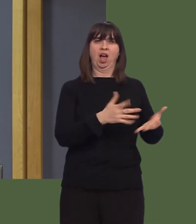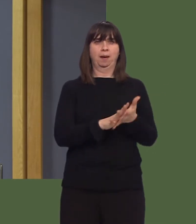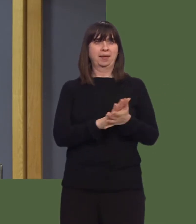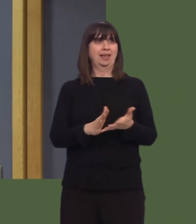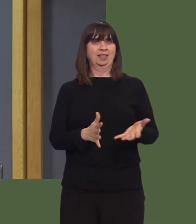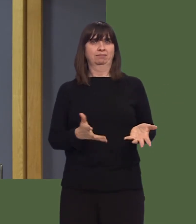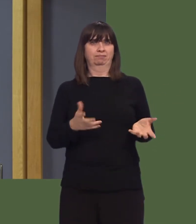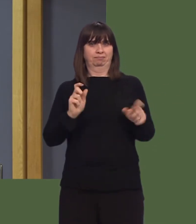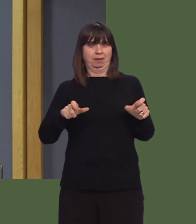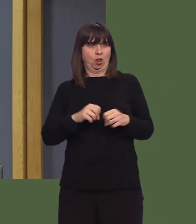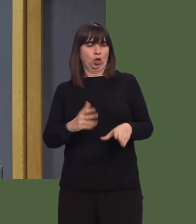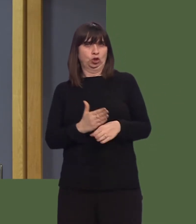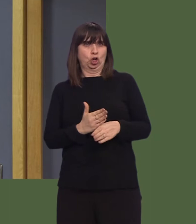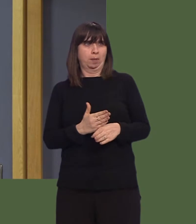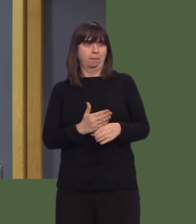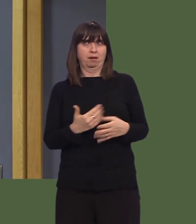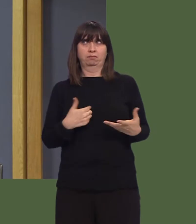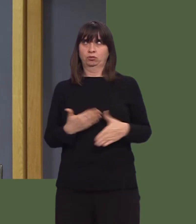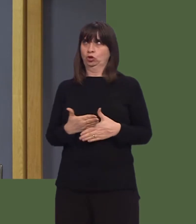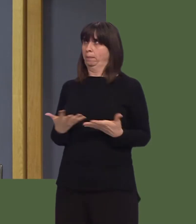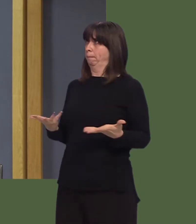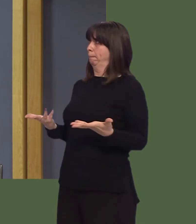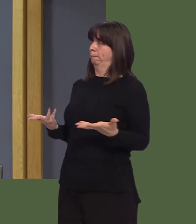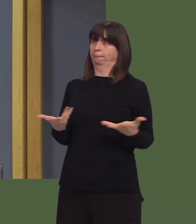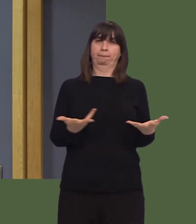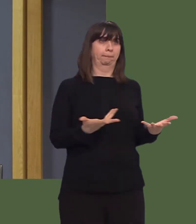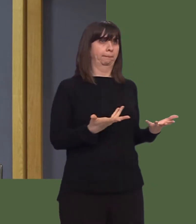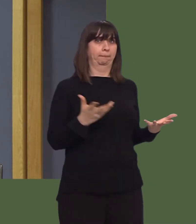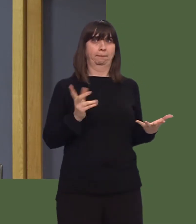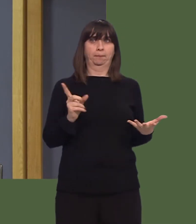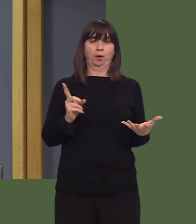Now, the Welsh Government will therefore need to provide more support for those people at these key transition points.